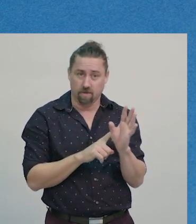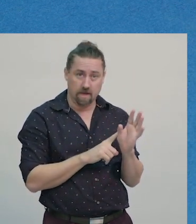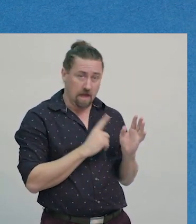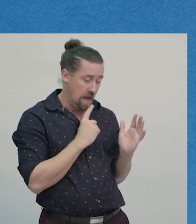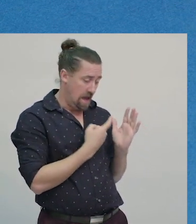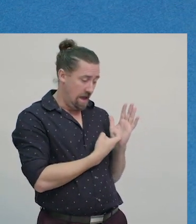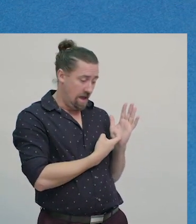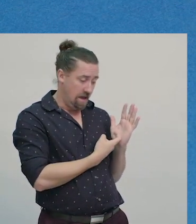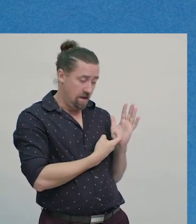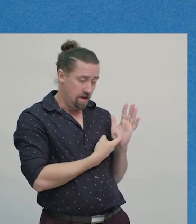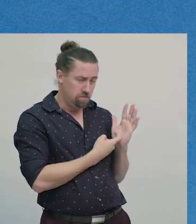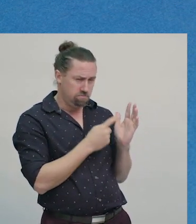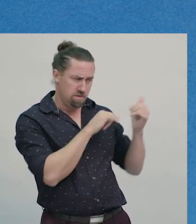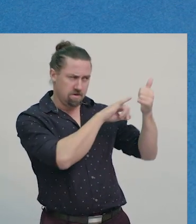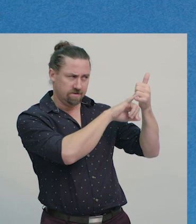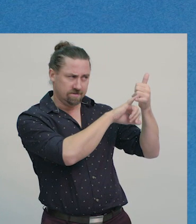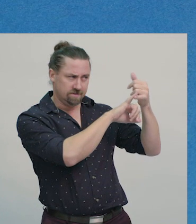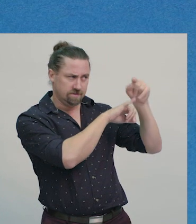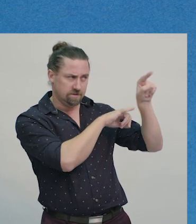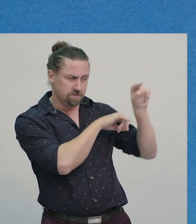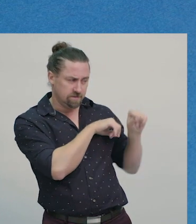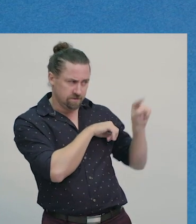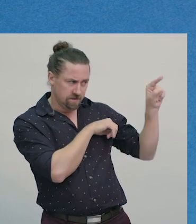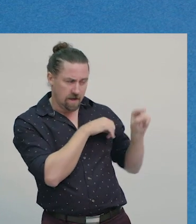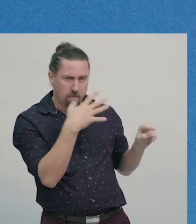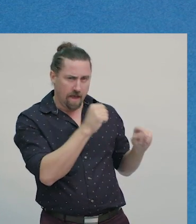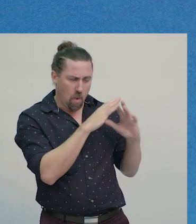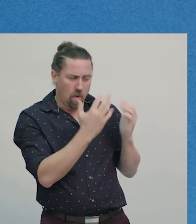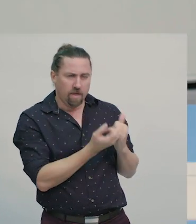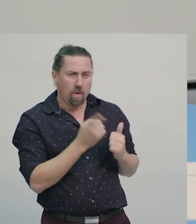which we know is 55 degrees, add up to 180 degrees.